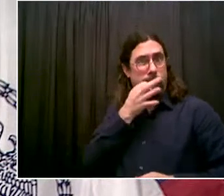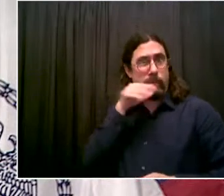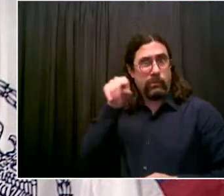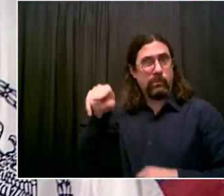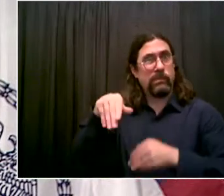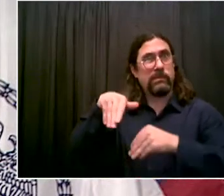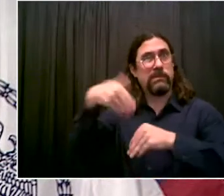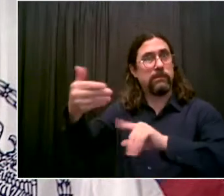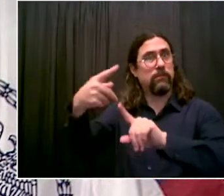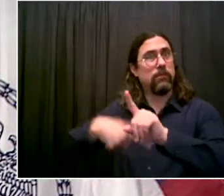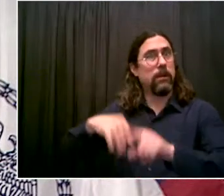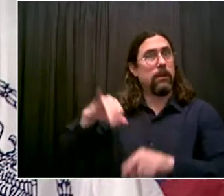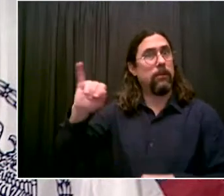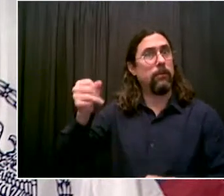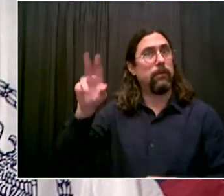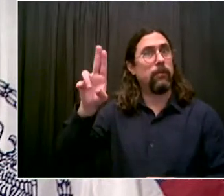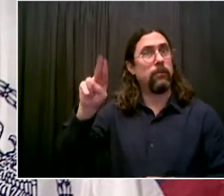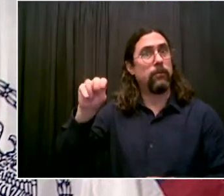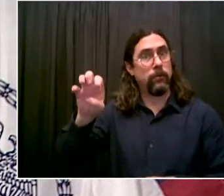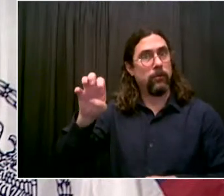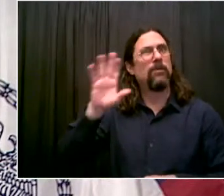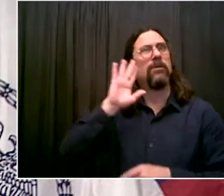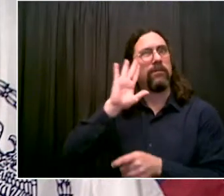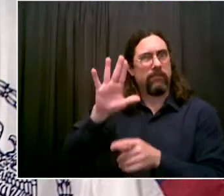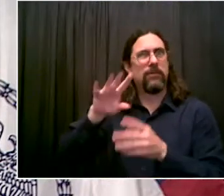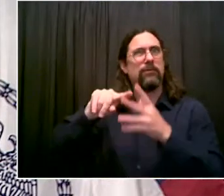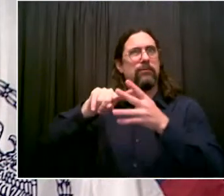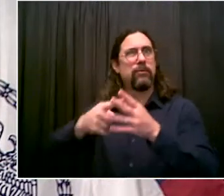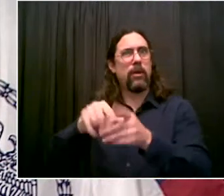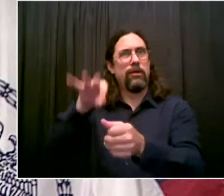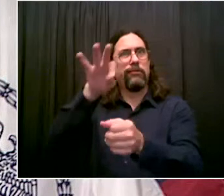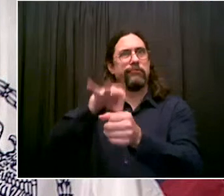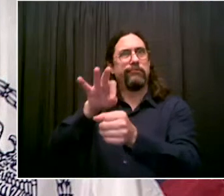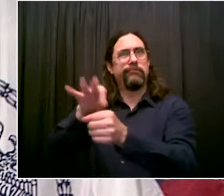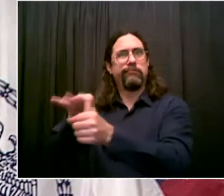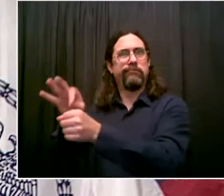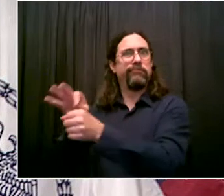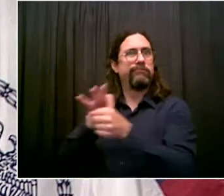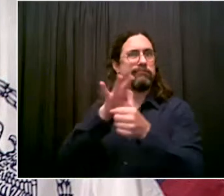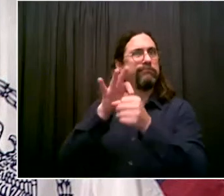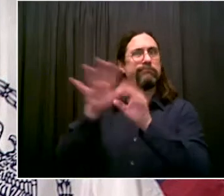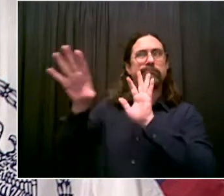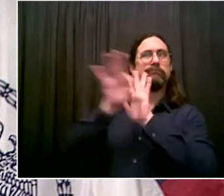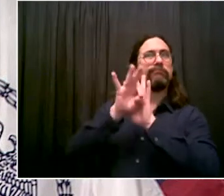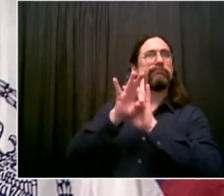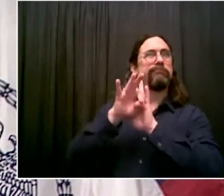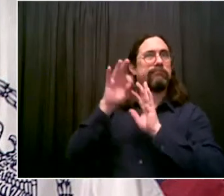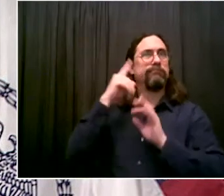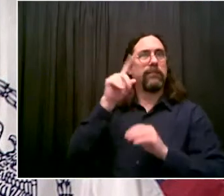GOING TO BE DIFFERENT FROM YOU FOYOR U, THIS TIME AROUND, GIVEN THAT WE MIGHT KNOW IN JUNWHE O THE